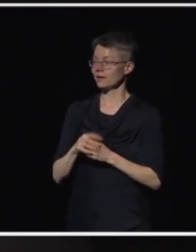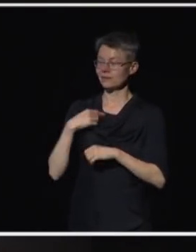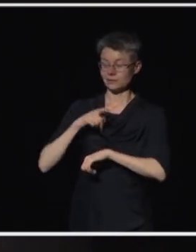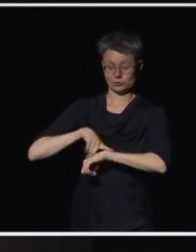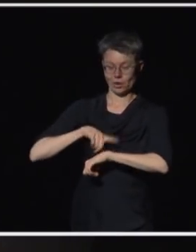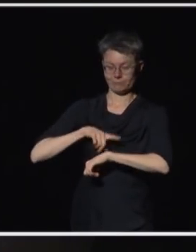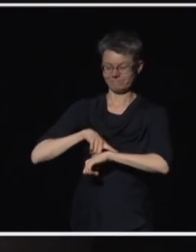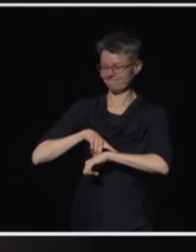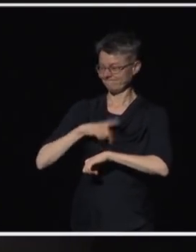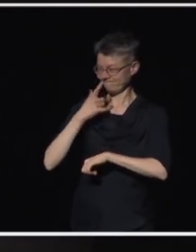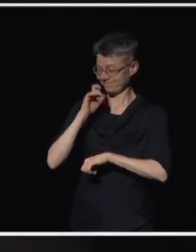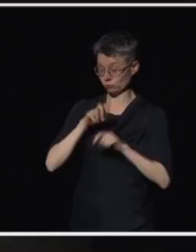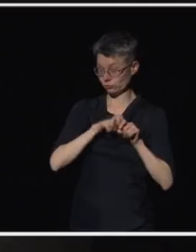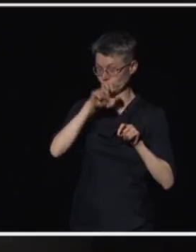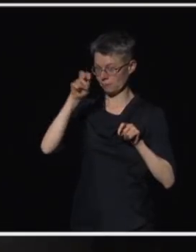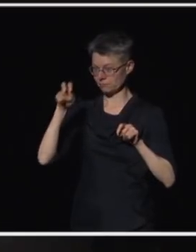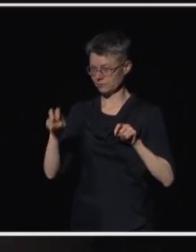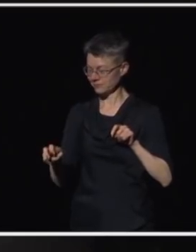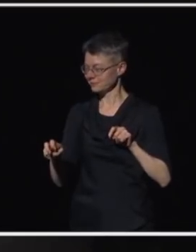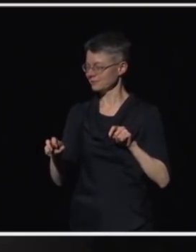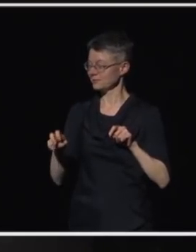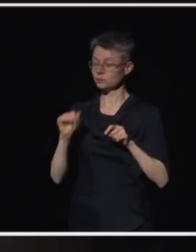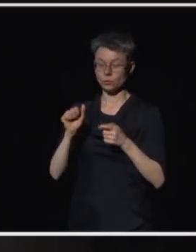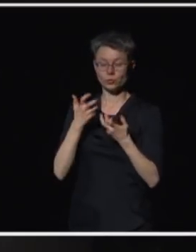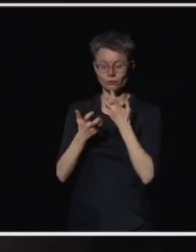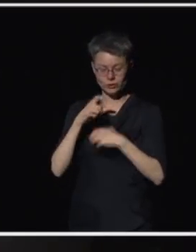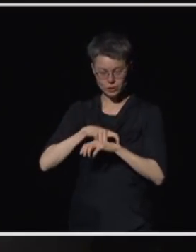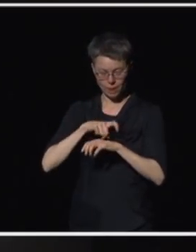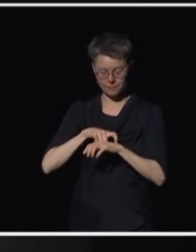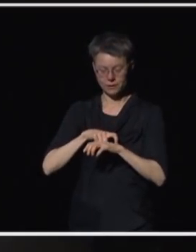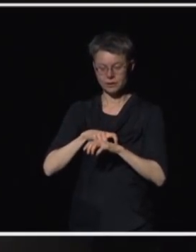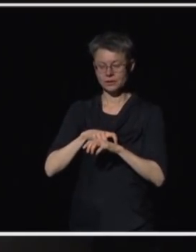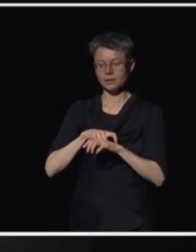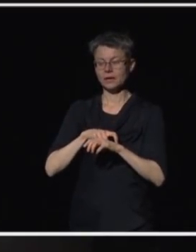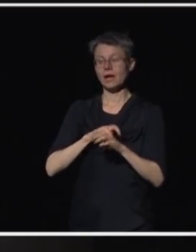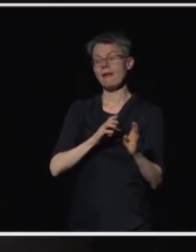I'm going to unfortunately skip over how university and those years, and just come right to close